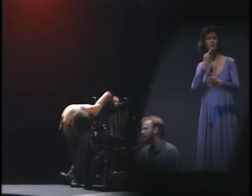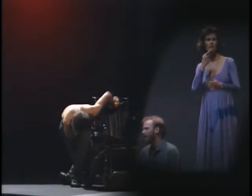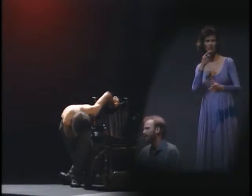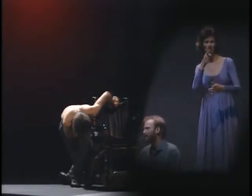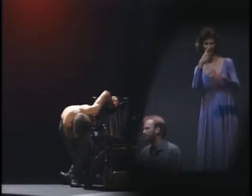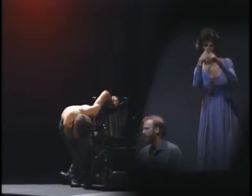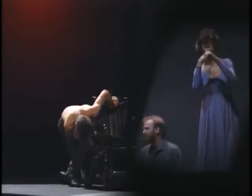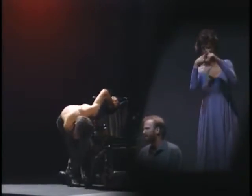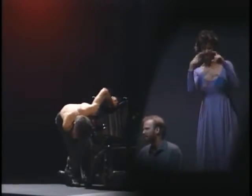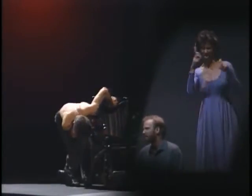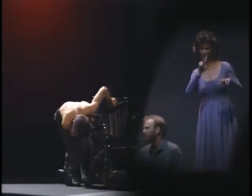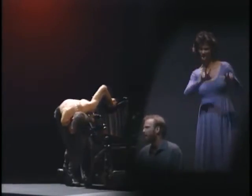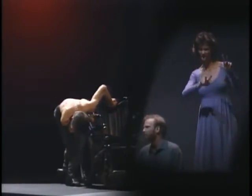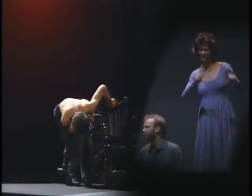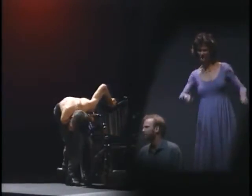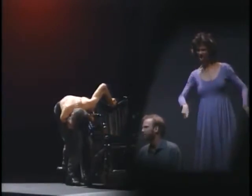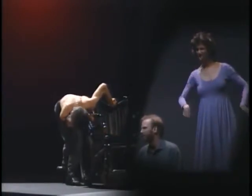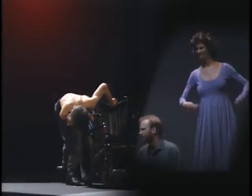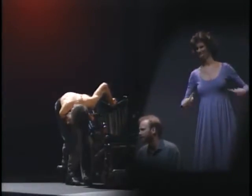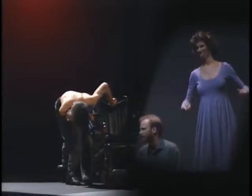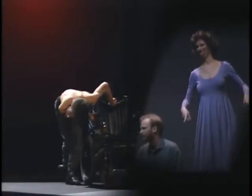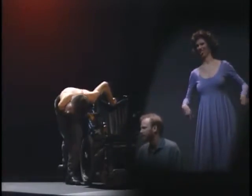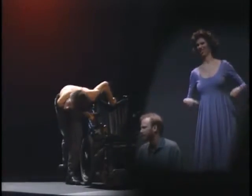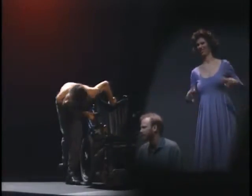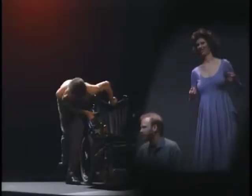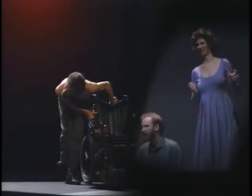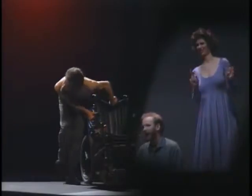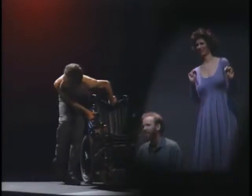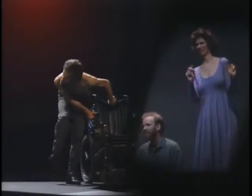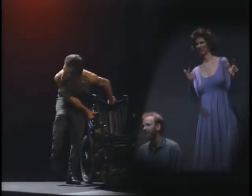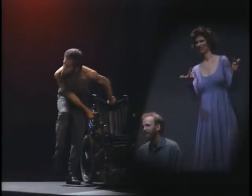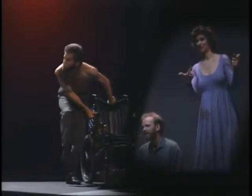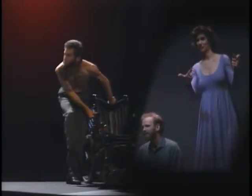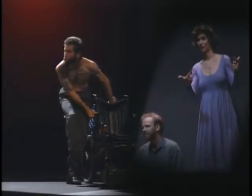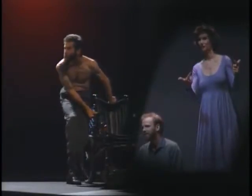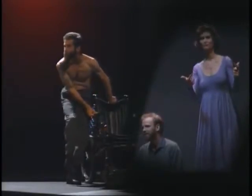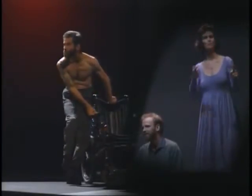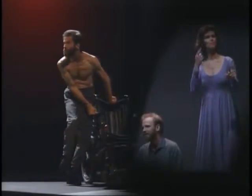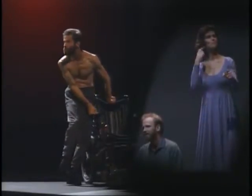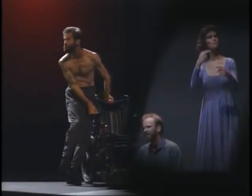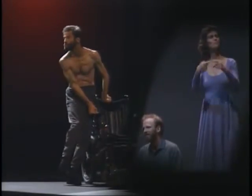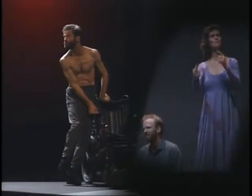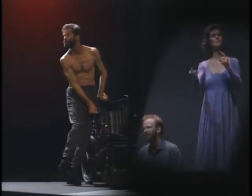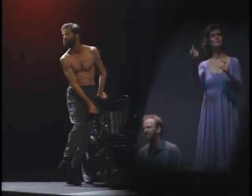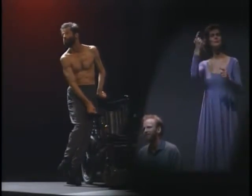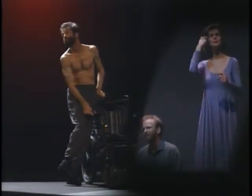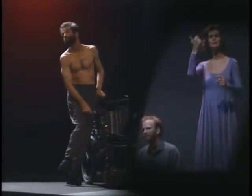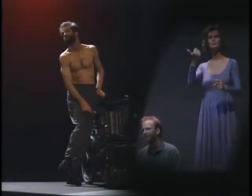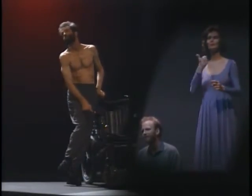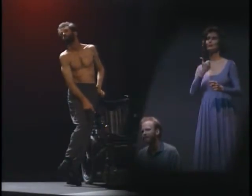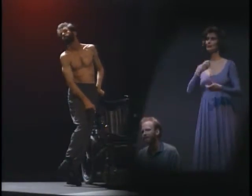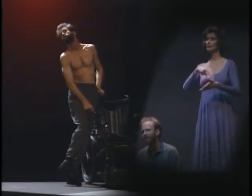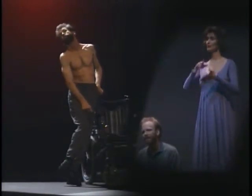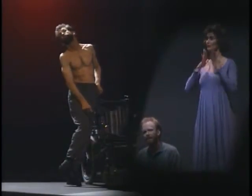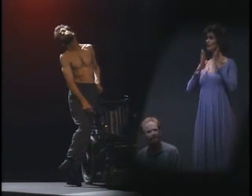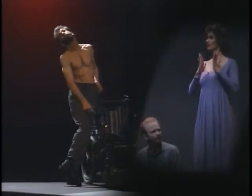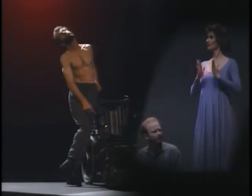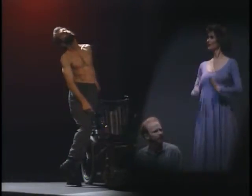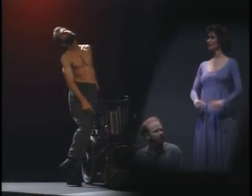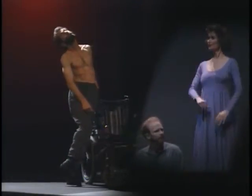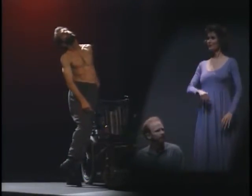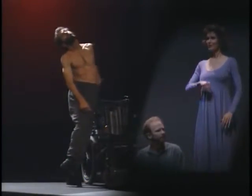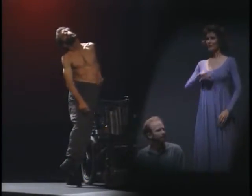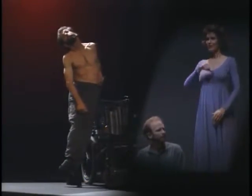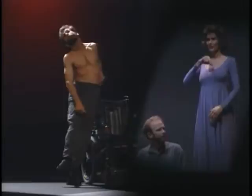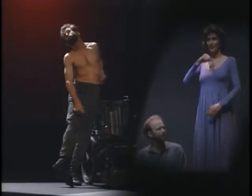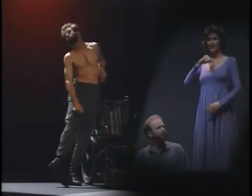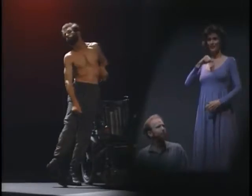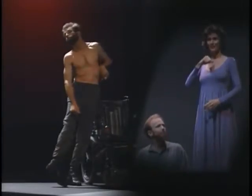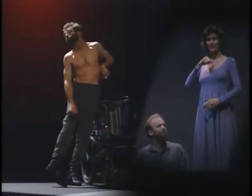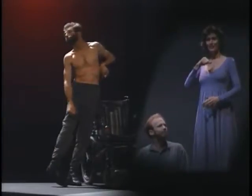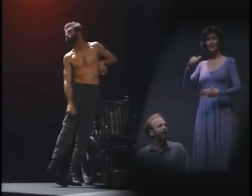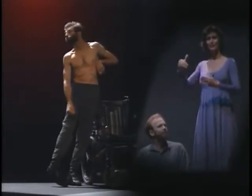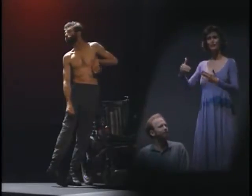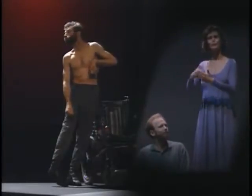spastic quadriplegic I say I'm a dancer there is a new movement happening in the